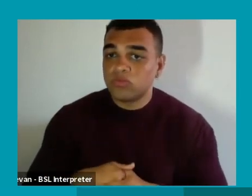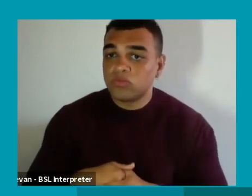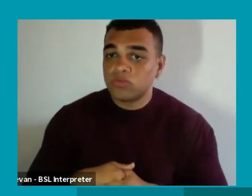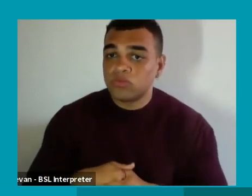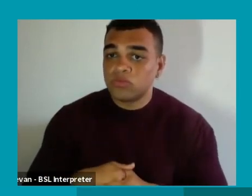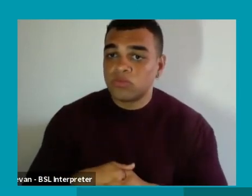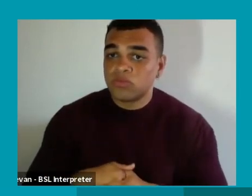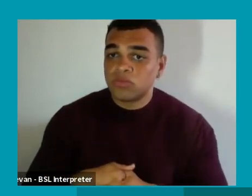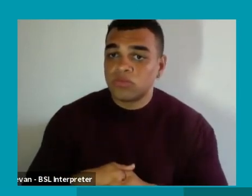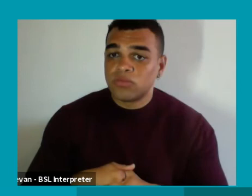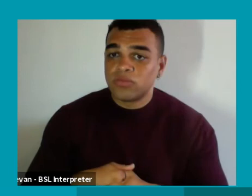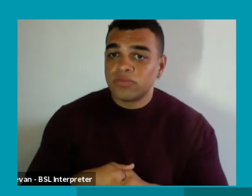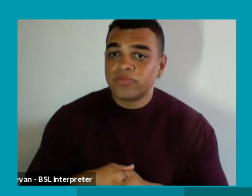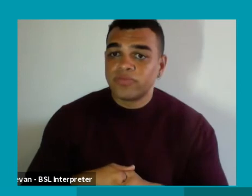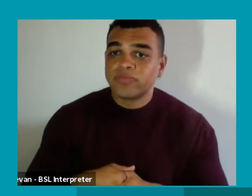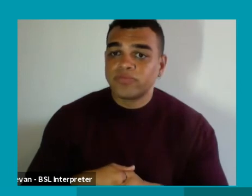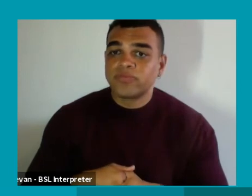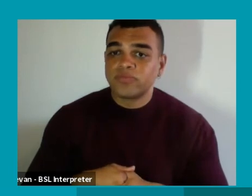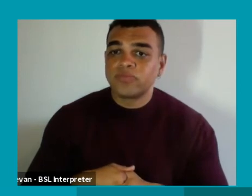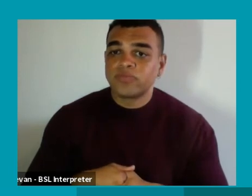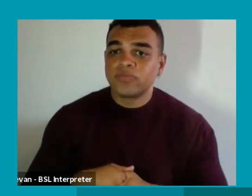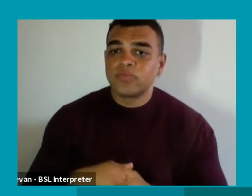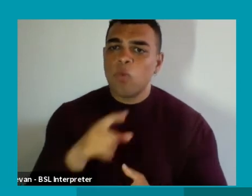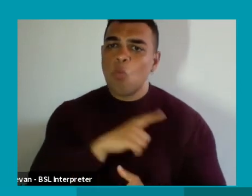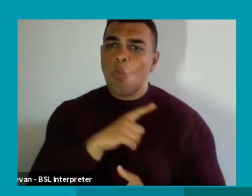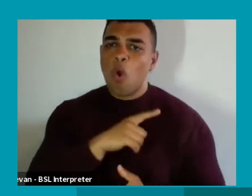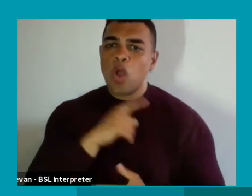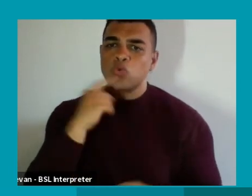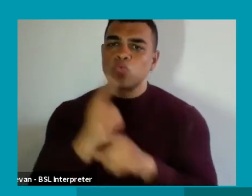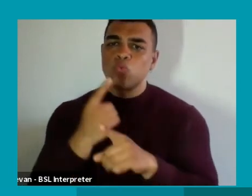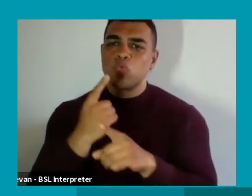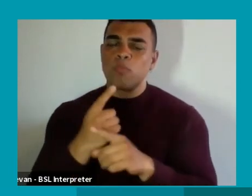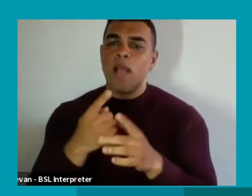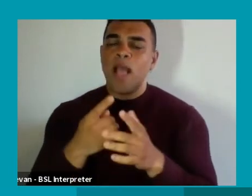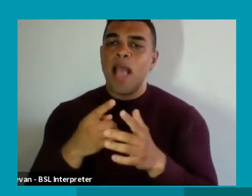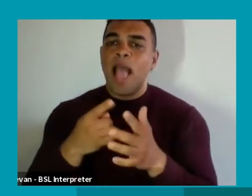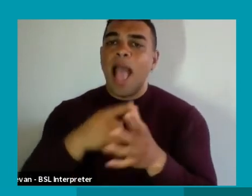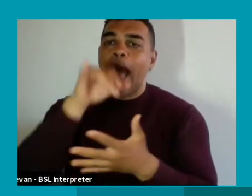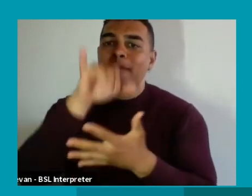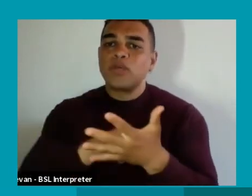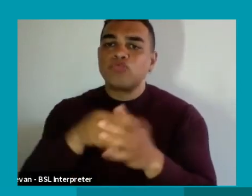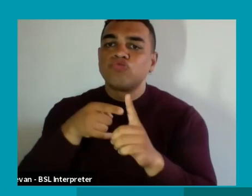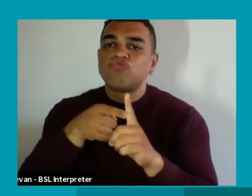Systems? we did that was on slide 12. I know for a fact that HR rely on this software application to do the legwork.